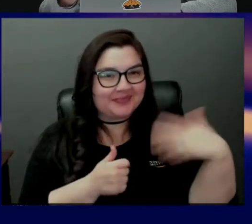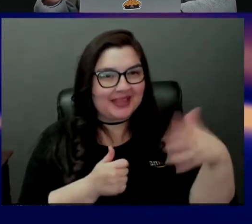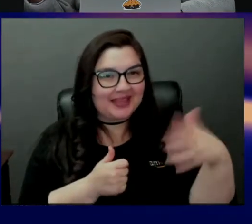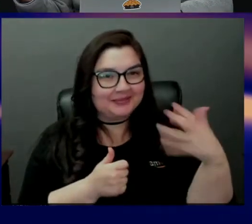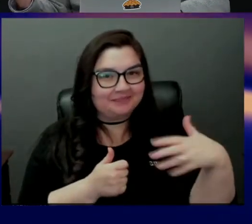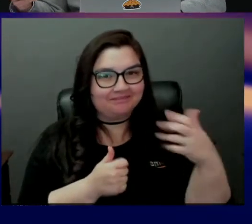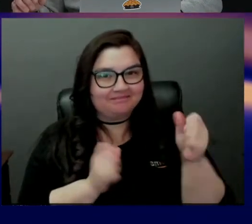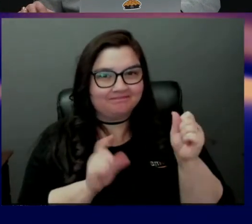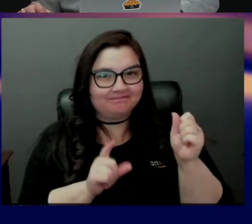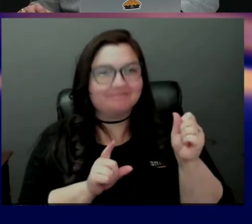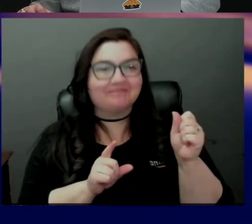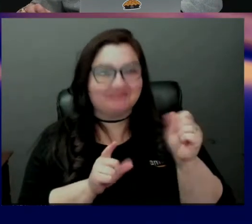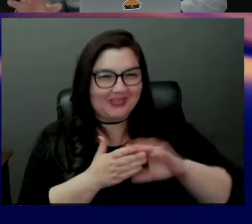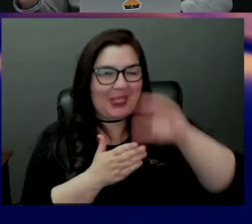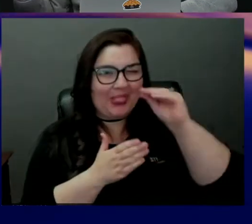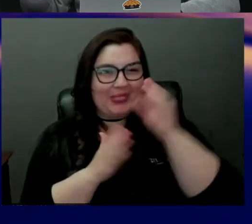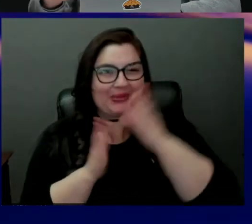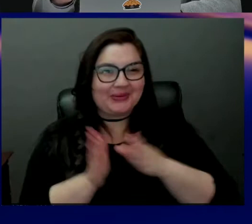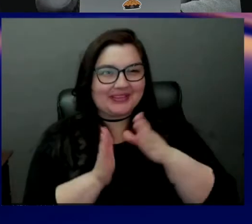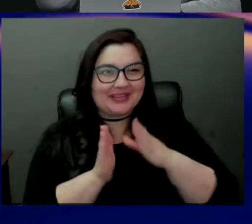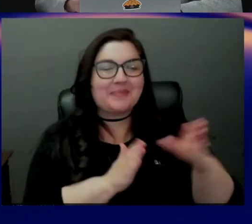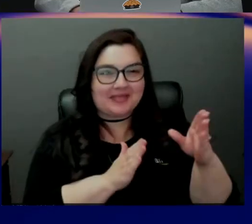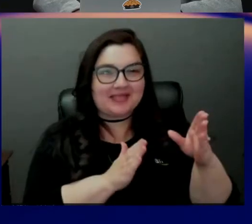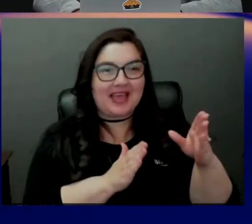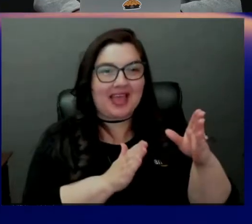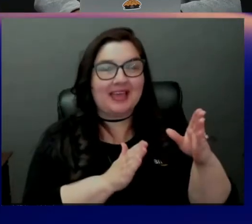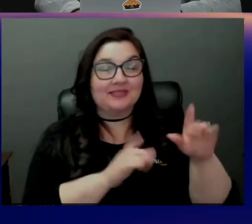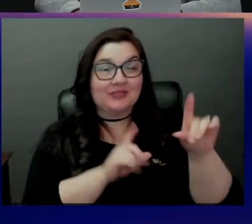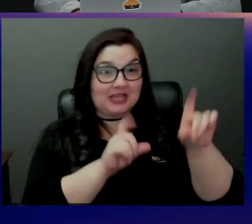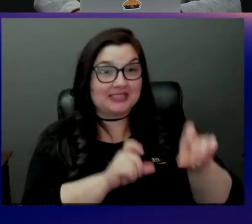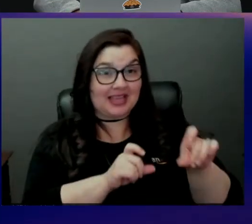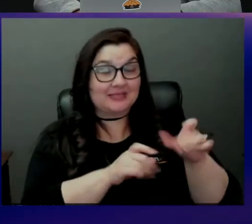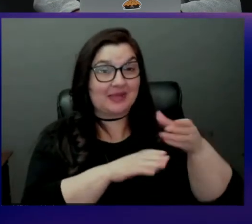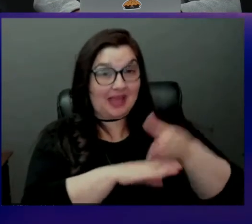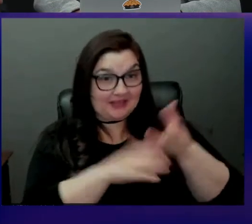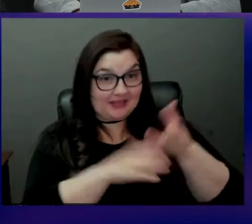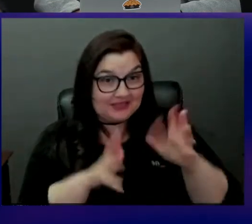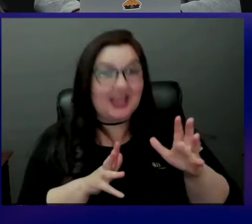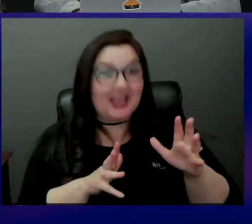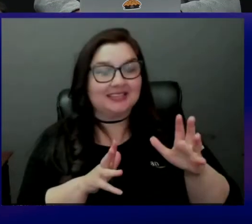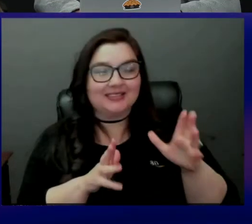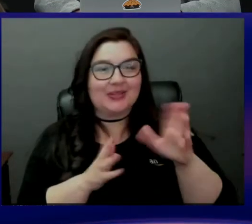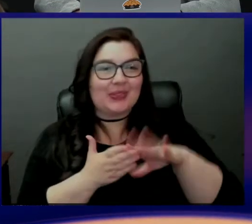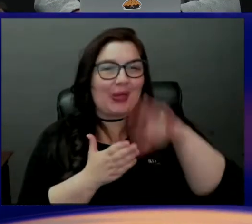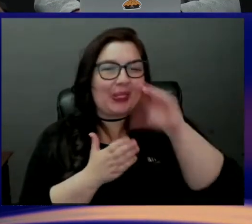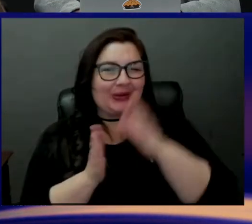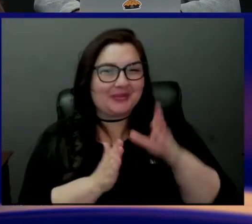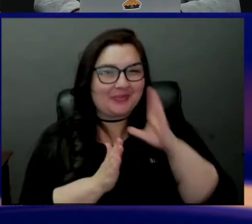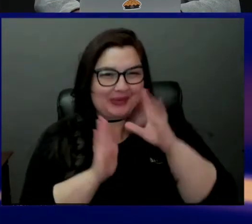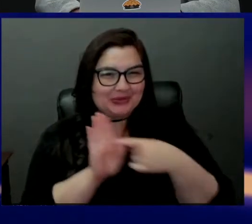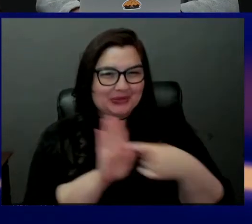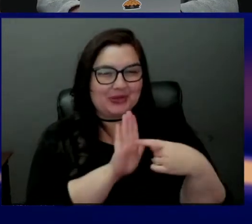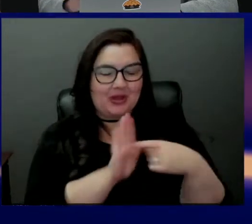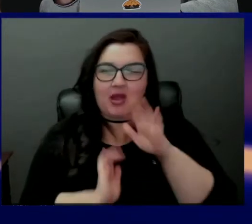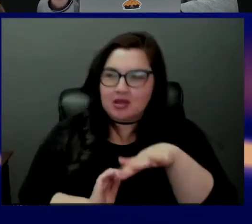learning plan for after you take the assessment, sorry, it took me a little second. [Steve] So basically it's gonna figure out what you don't know? - Yes.